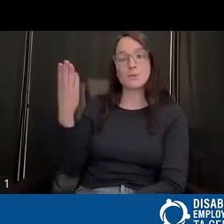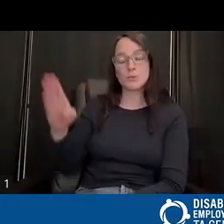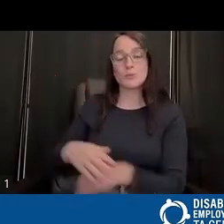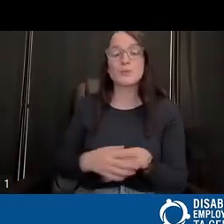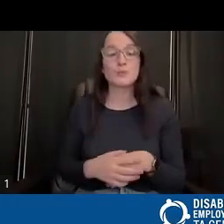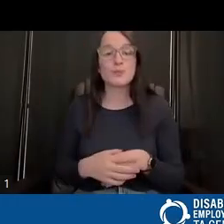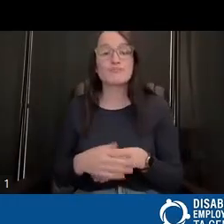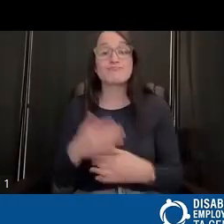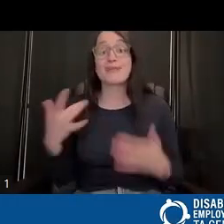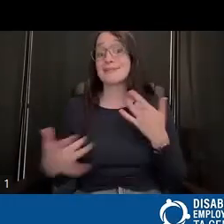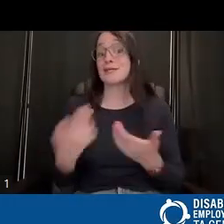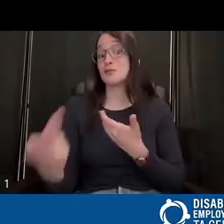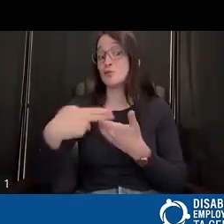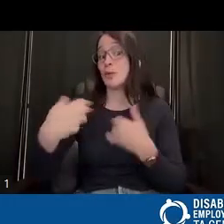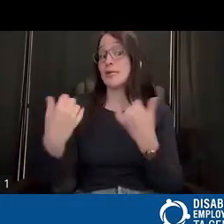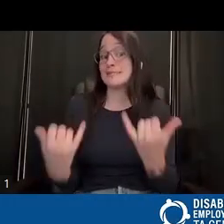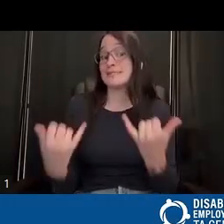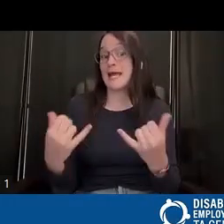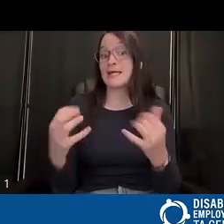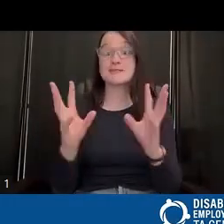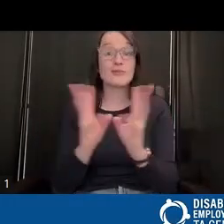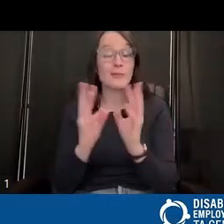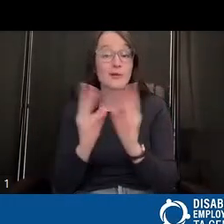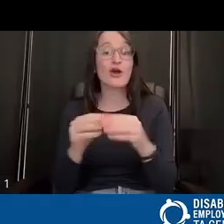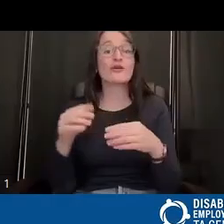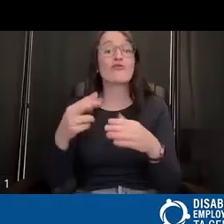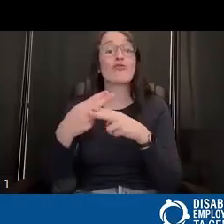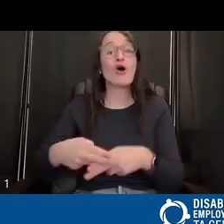is titled “Scaling Supported Employment with Large Businesses: Lessons from the